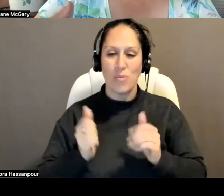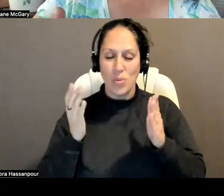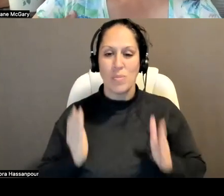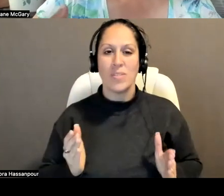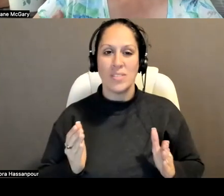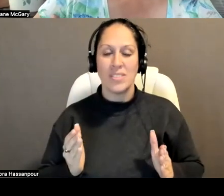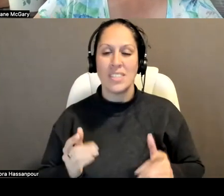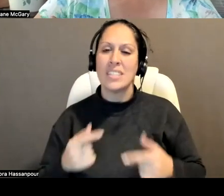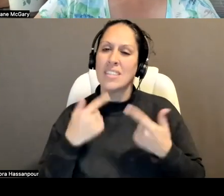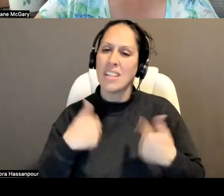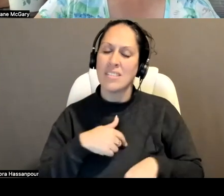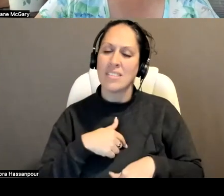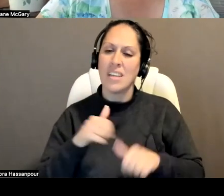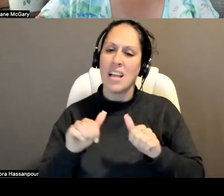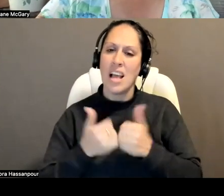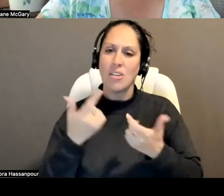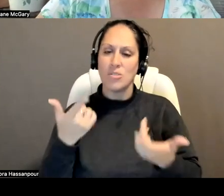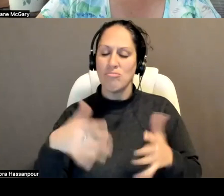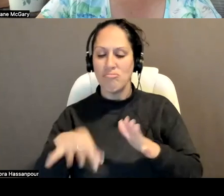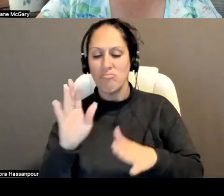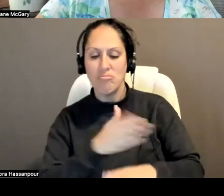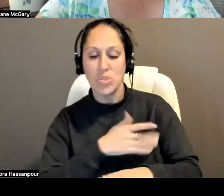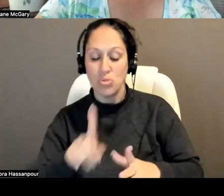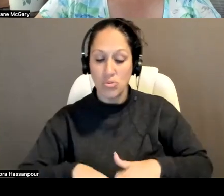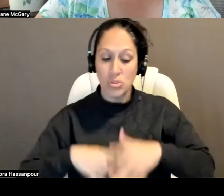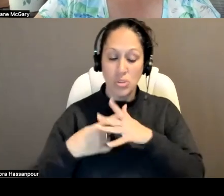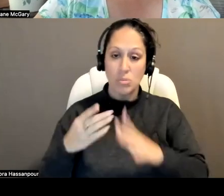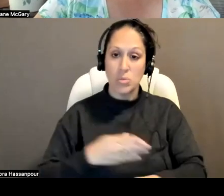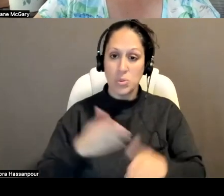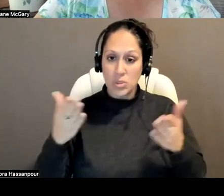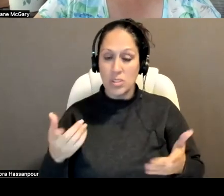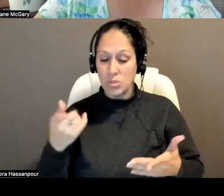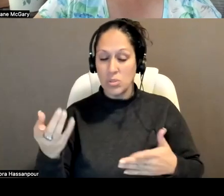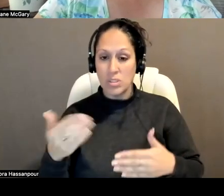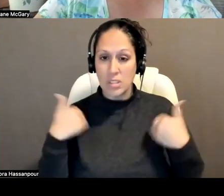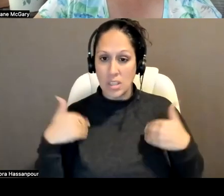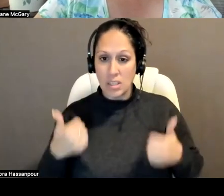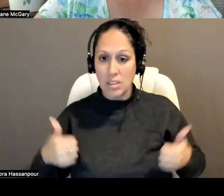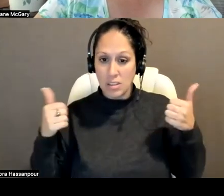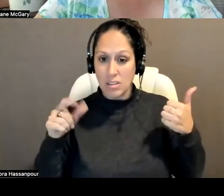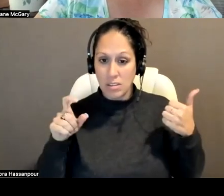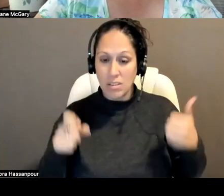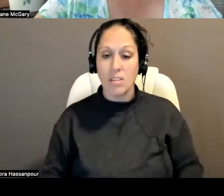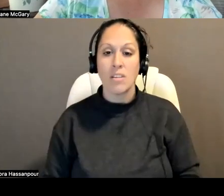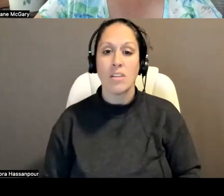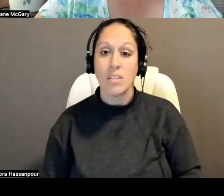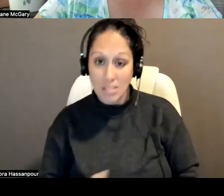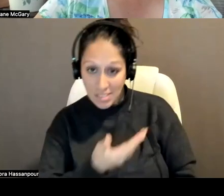Tell us, how did you come to music? Did you start out as musicians when you were younger? Would you like to start first? Yeah.